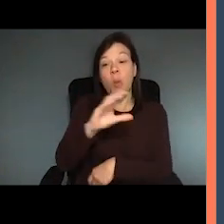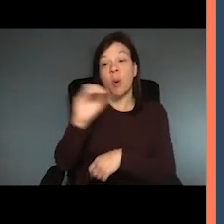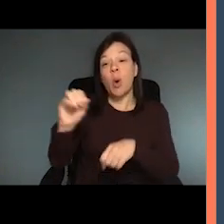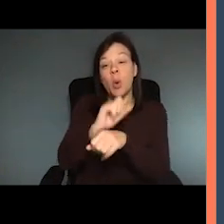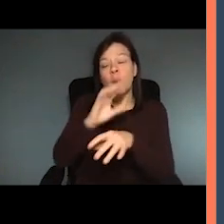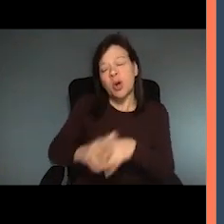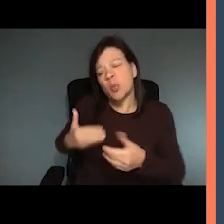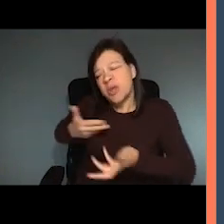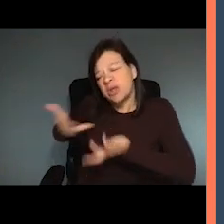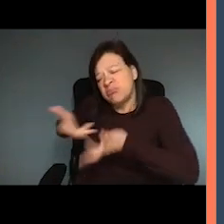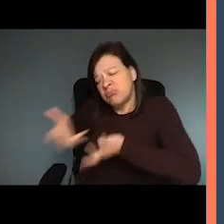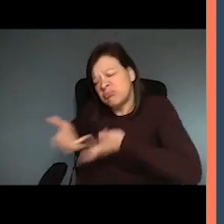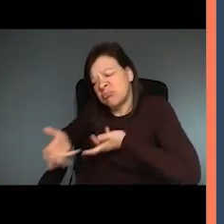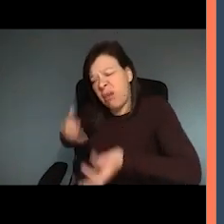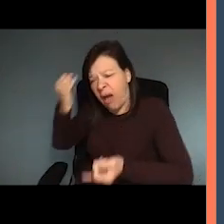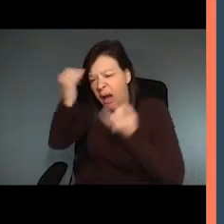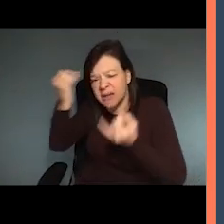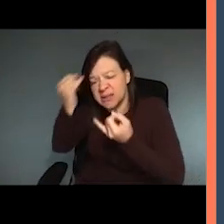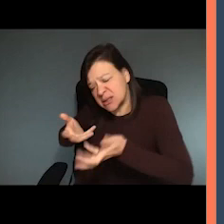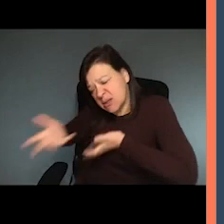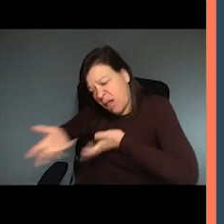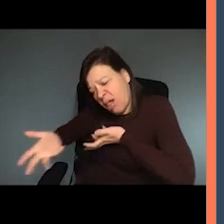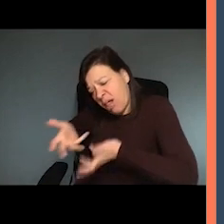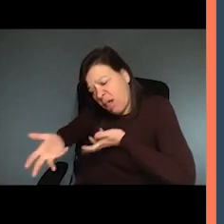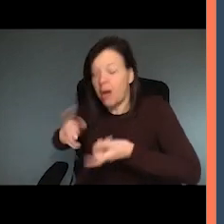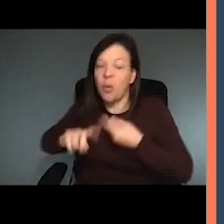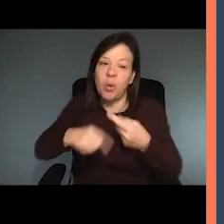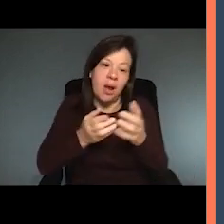BOUNCE IDEAS OFF OF, WHENEVER I'M WORKING ON A PROBLEM.